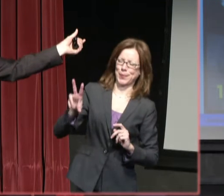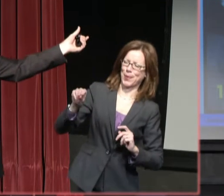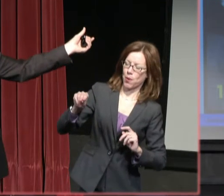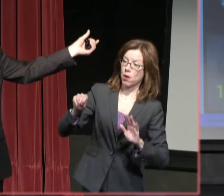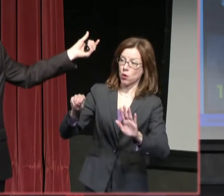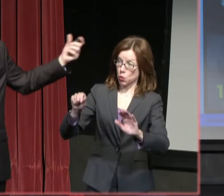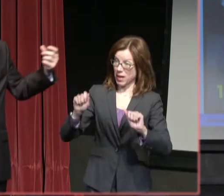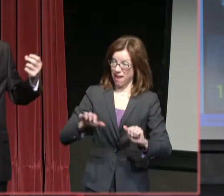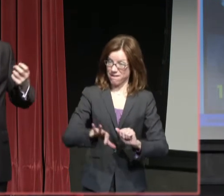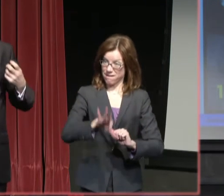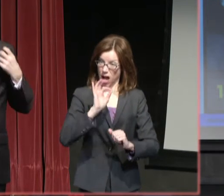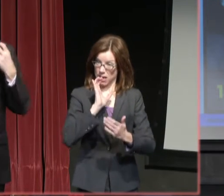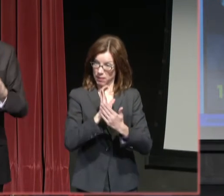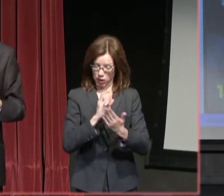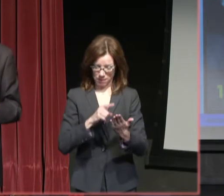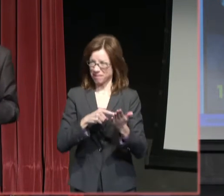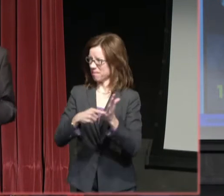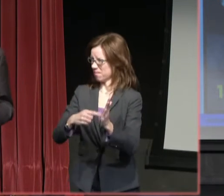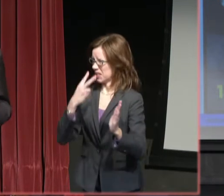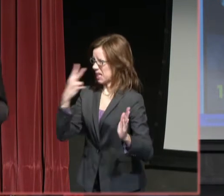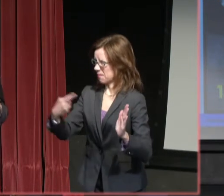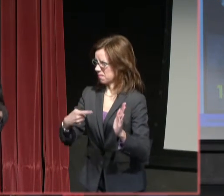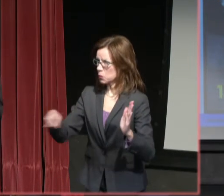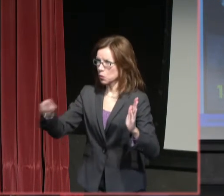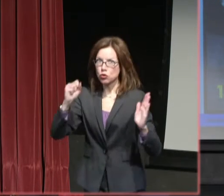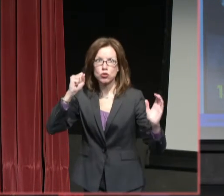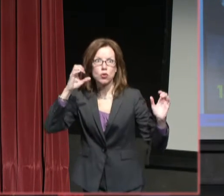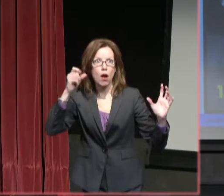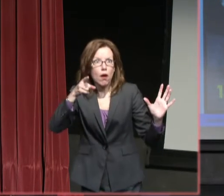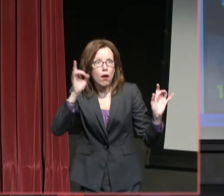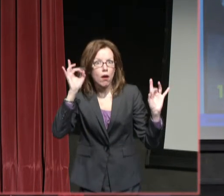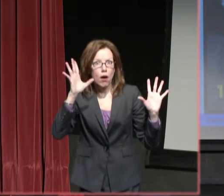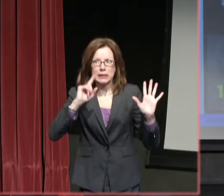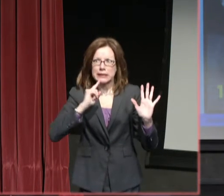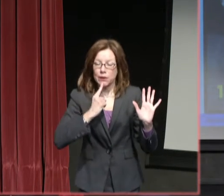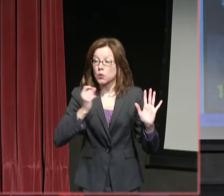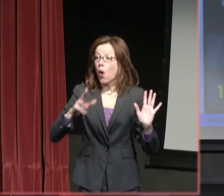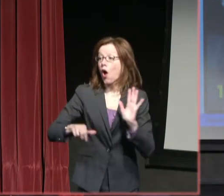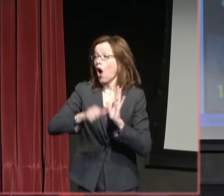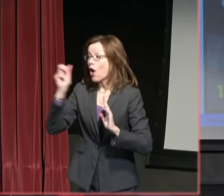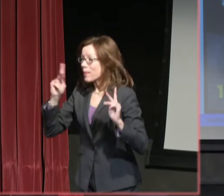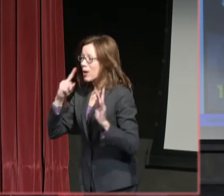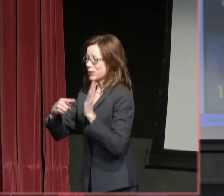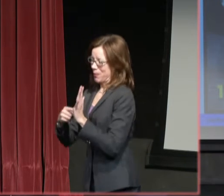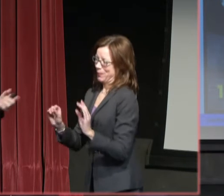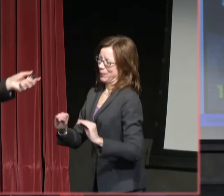to find some picture to sort of shock you, to get the point they want to give.